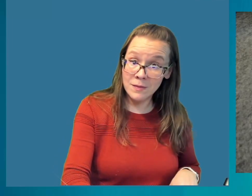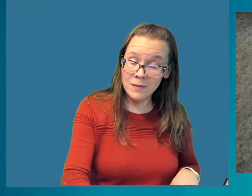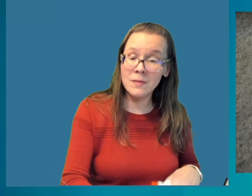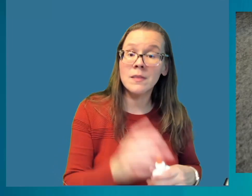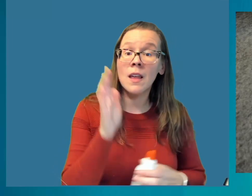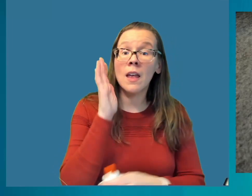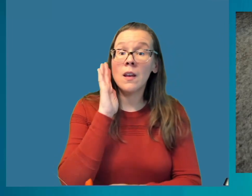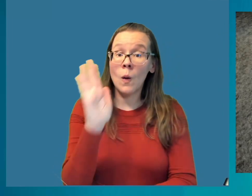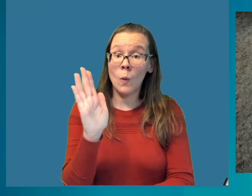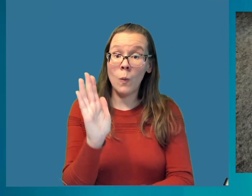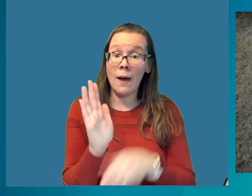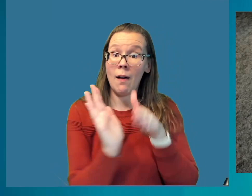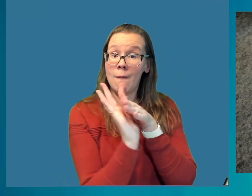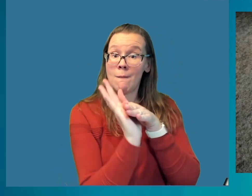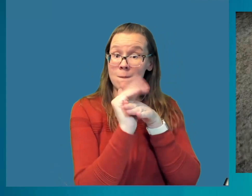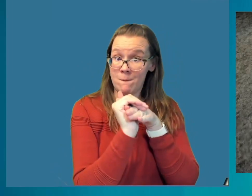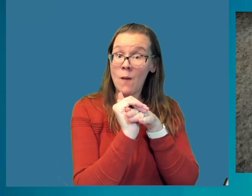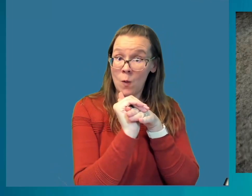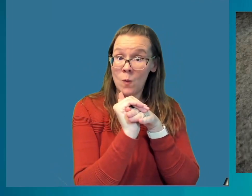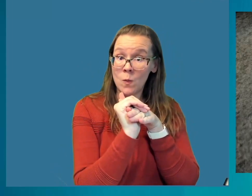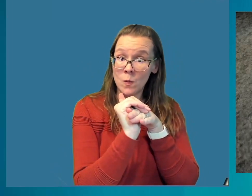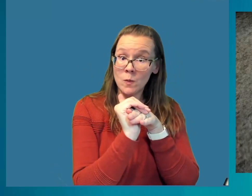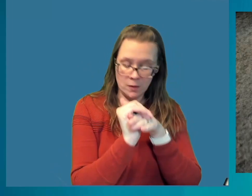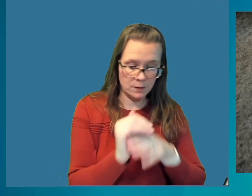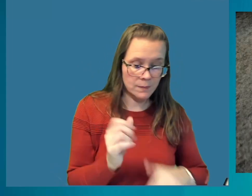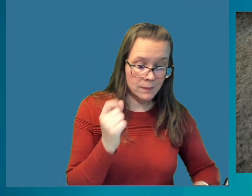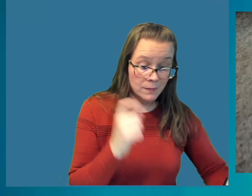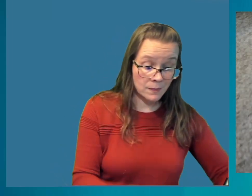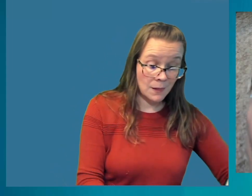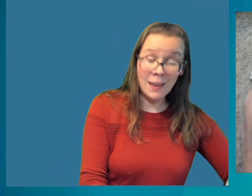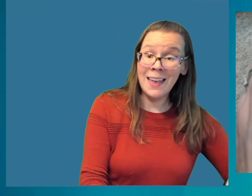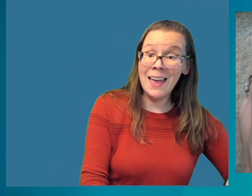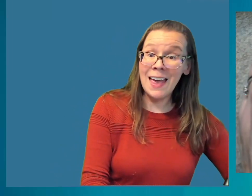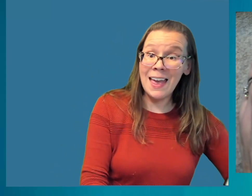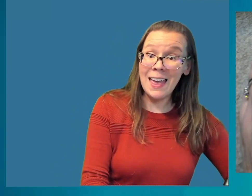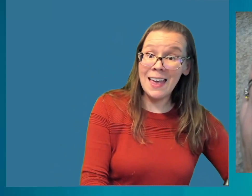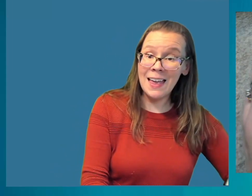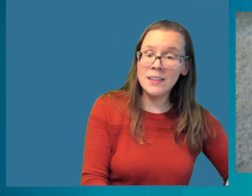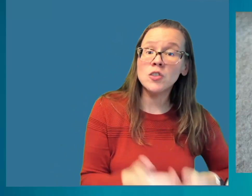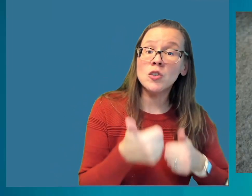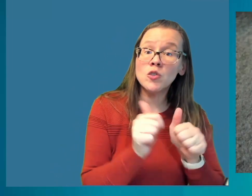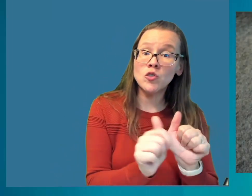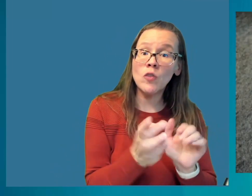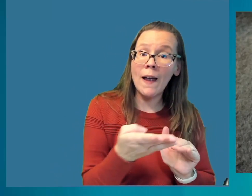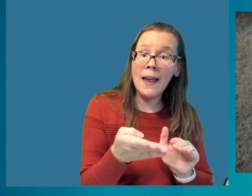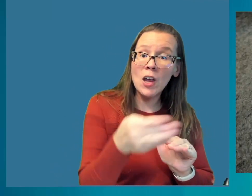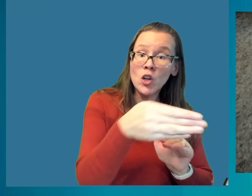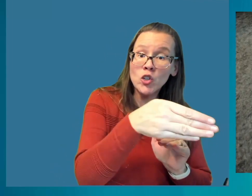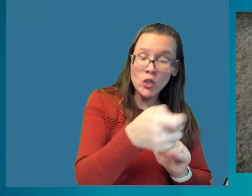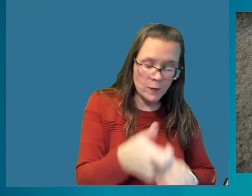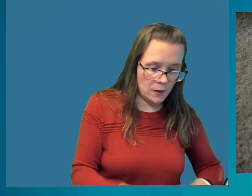And I'm going to glue in the seam allowance as well as across the Peltex. So the only thing you